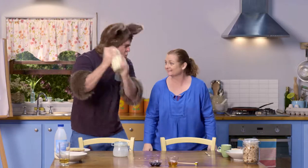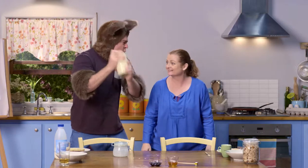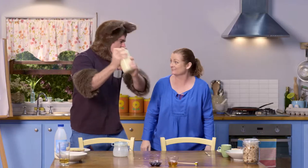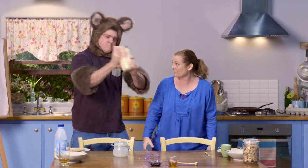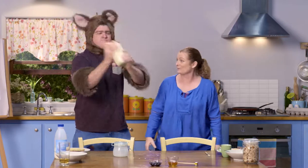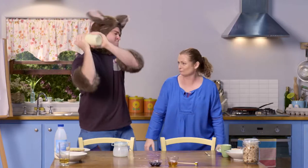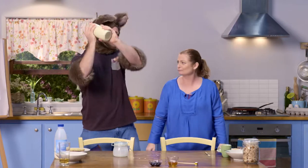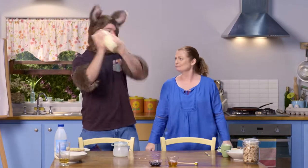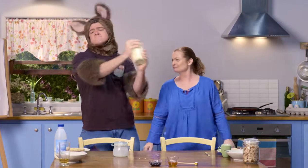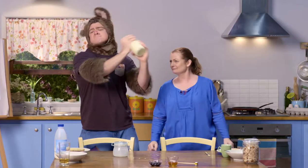Oh.